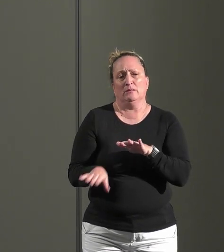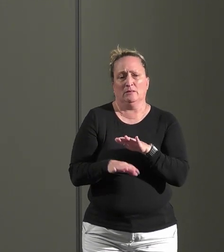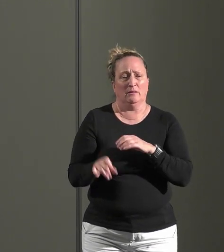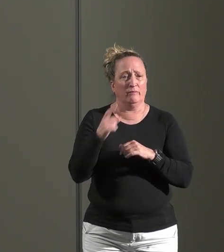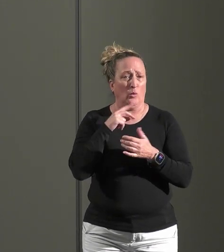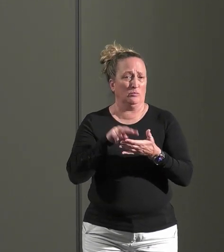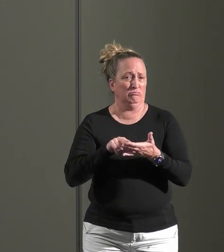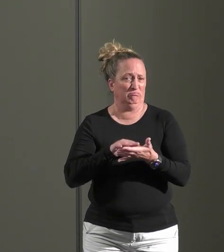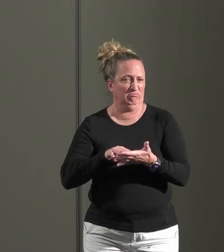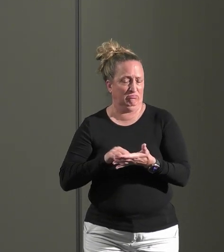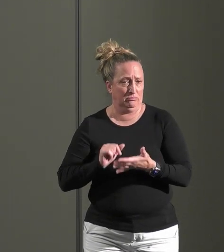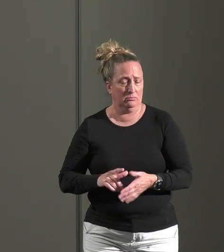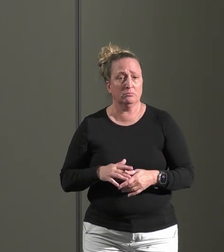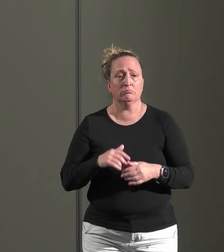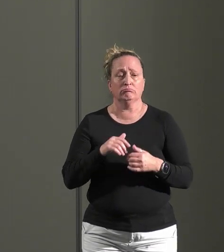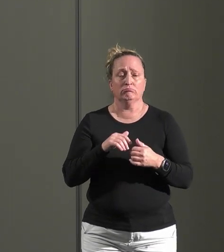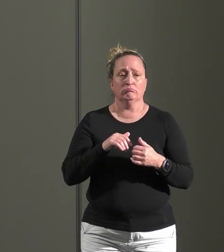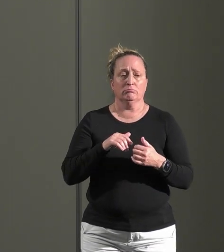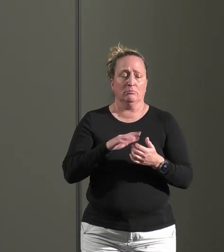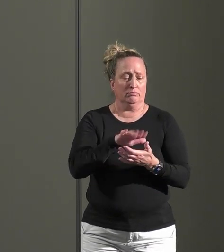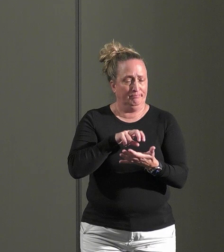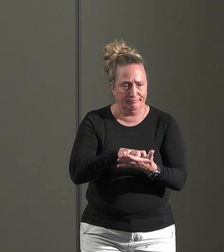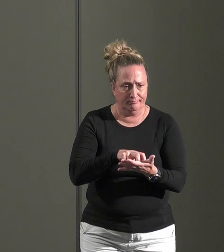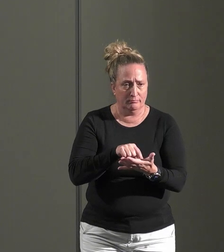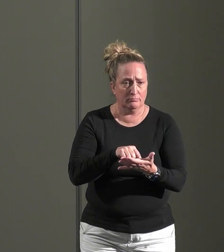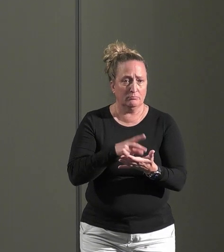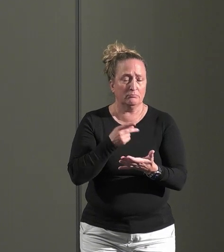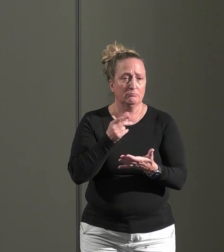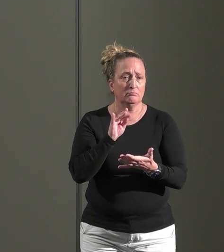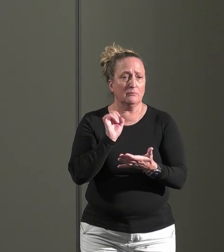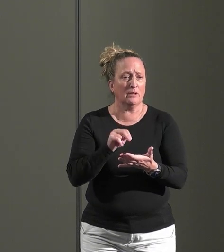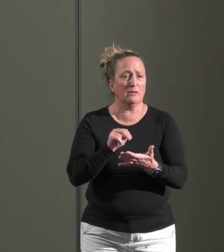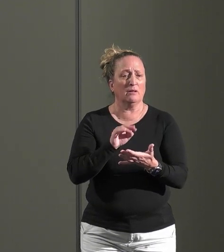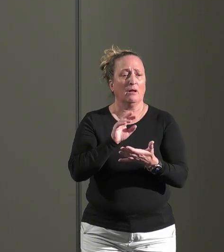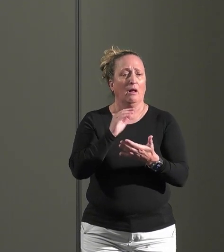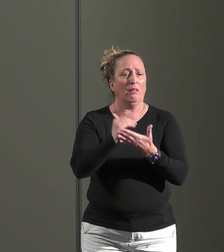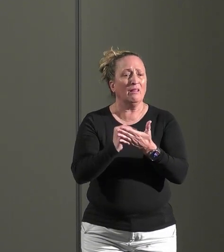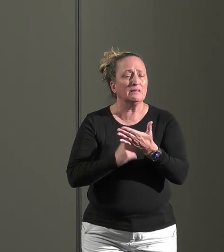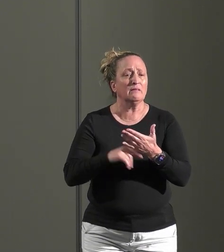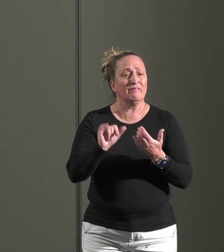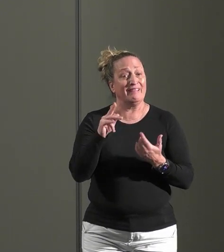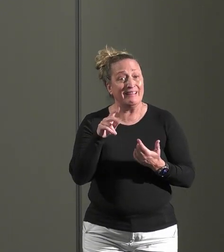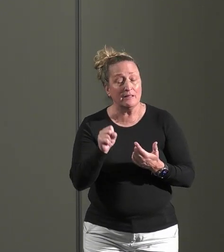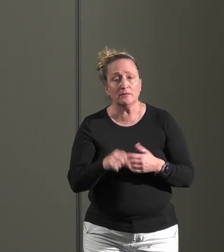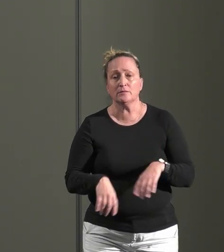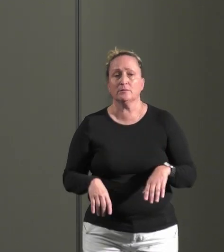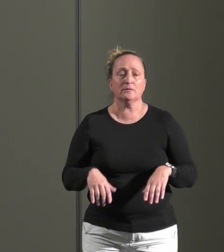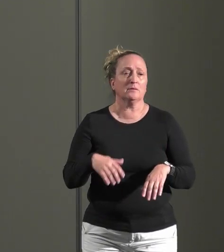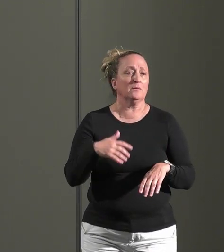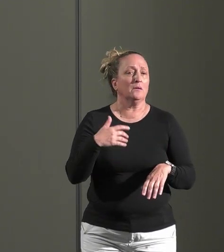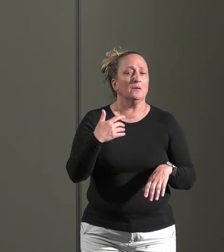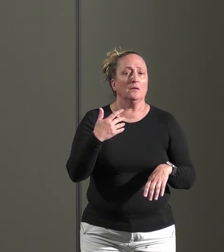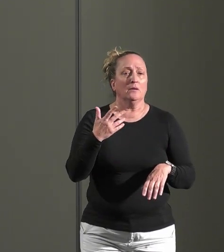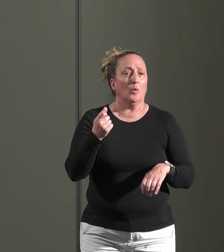reader. Encounter a button and move to list of links. And what to have -- what is spoken when